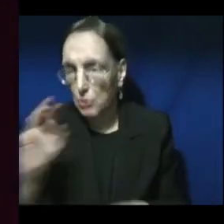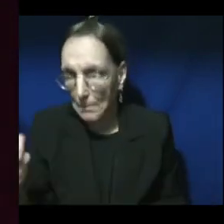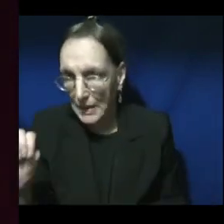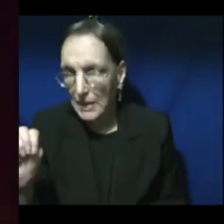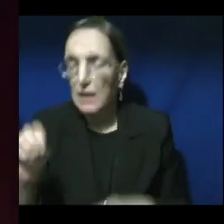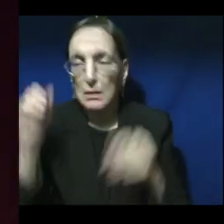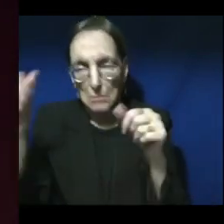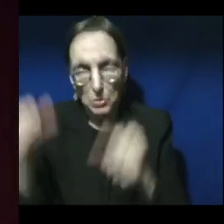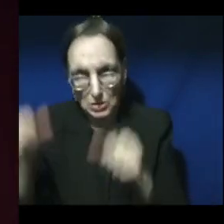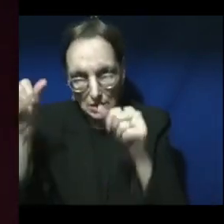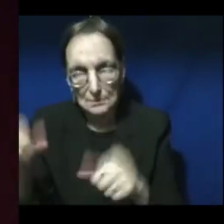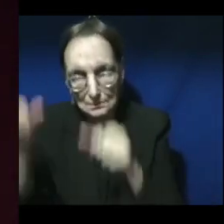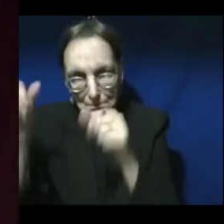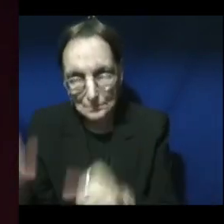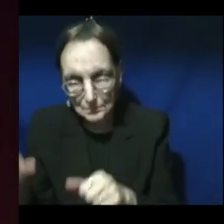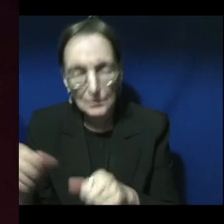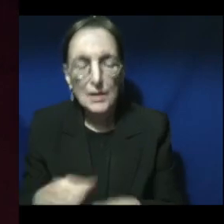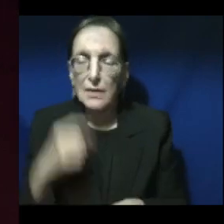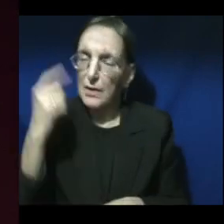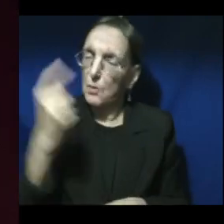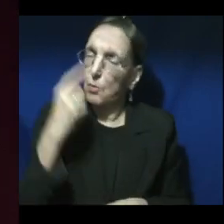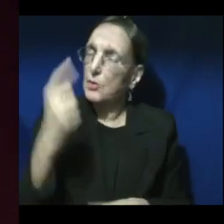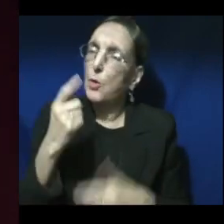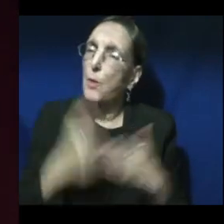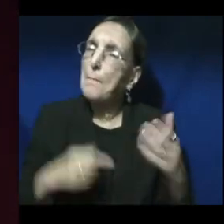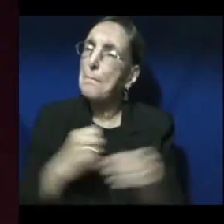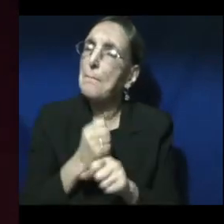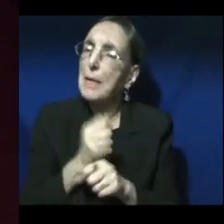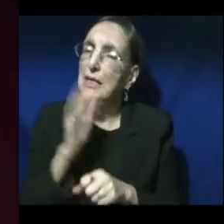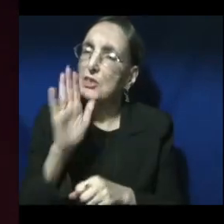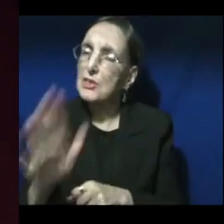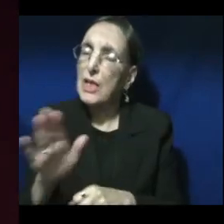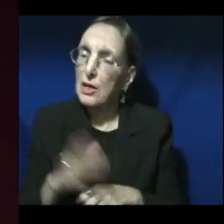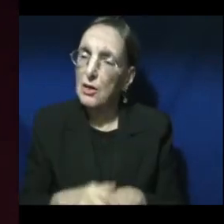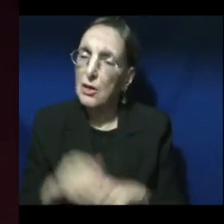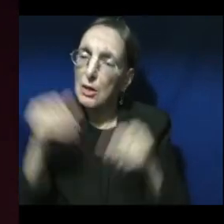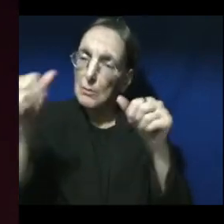makes their content more impactful, what increases engagement. So we analyzed thousands of posts,